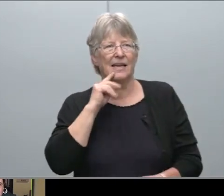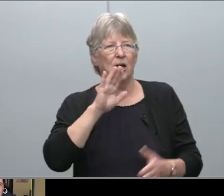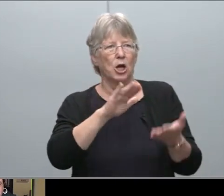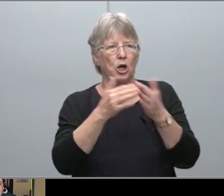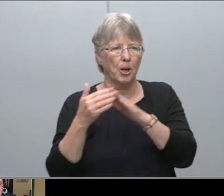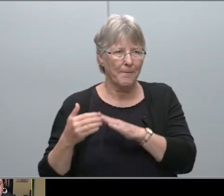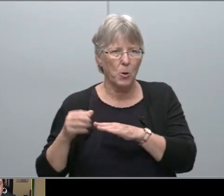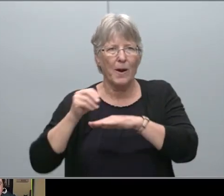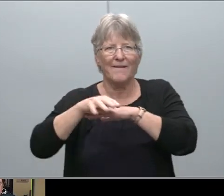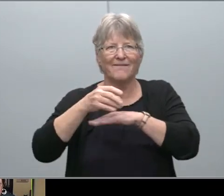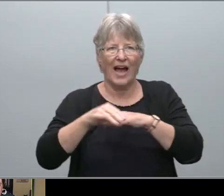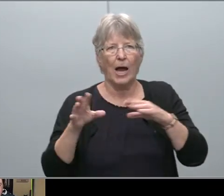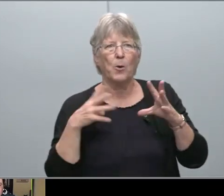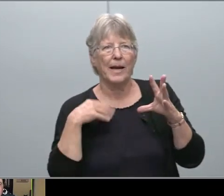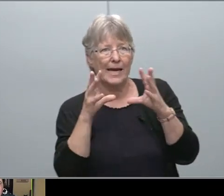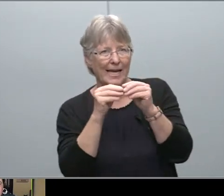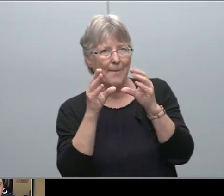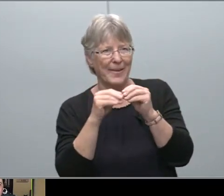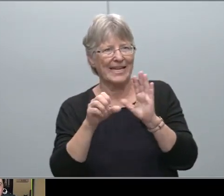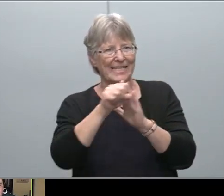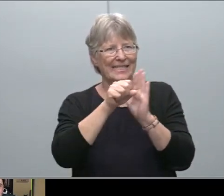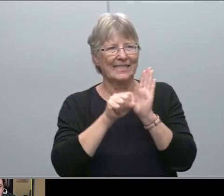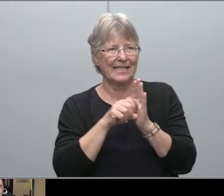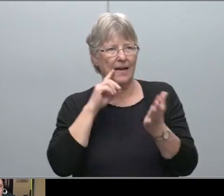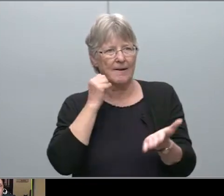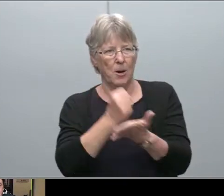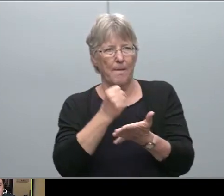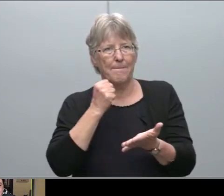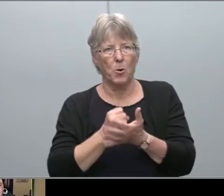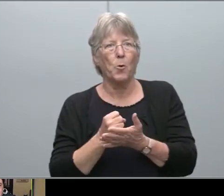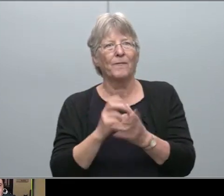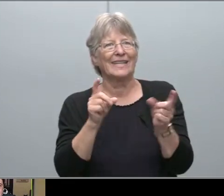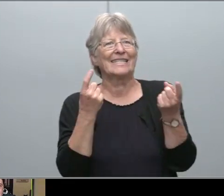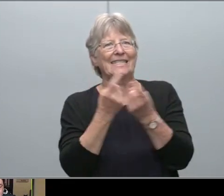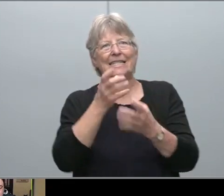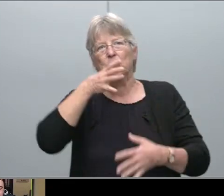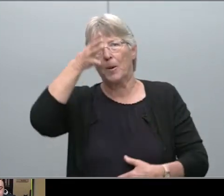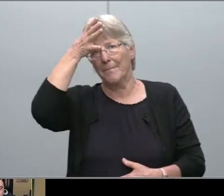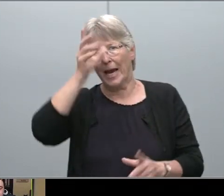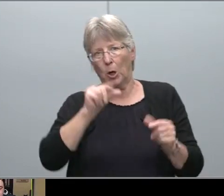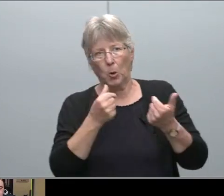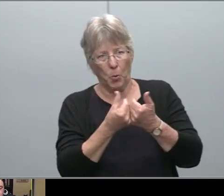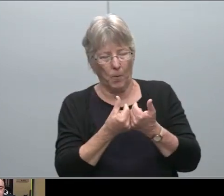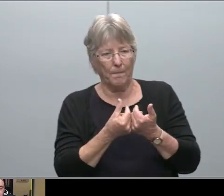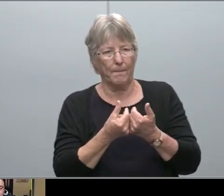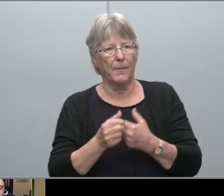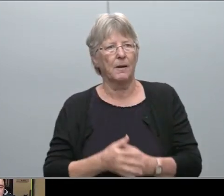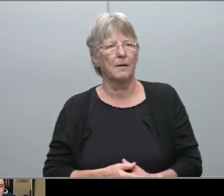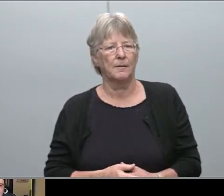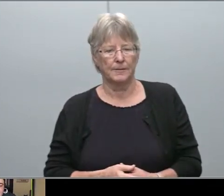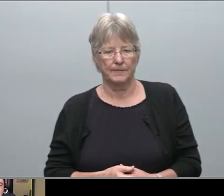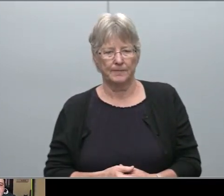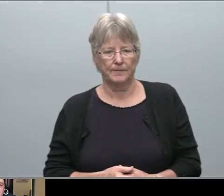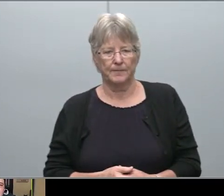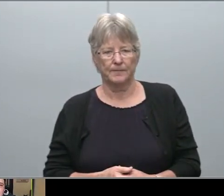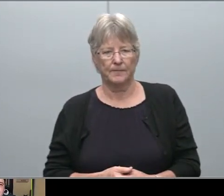And so the purpose of today, and for right now, is to hear from you, our stakeholders, on what else we need to consider.